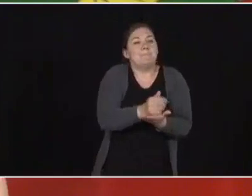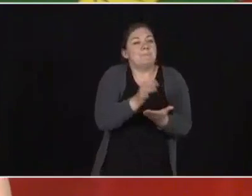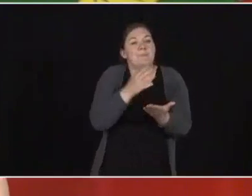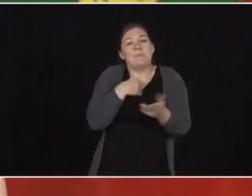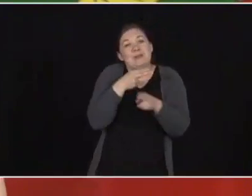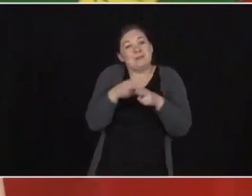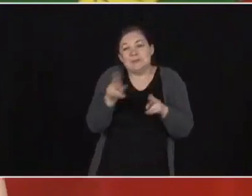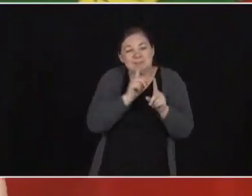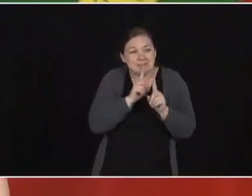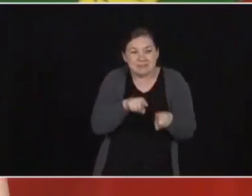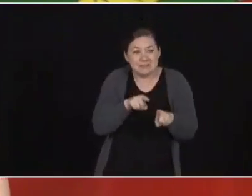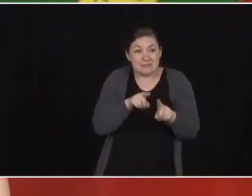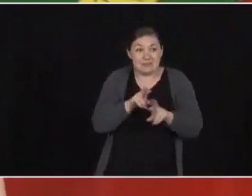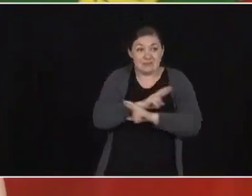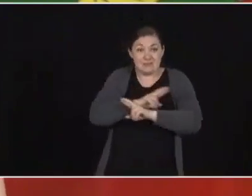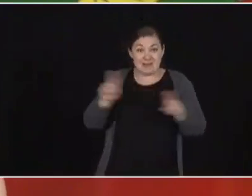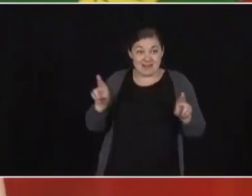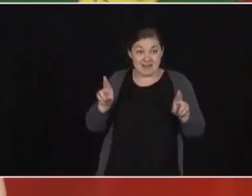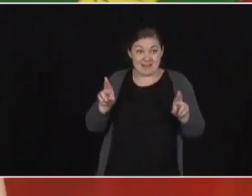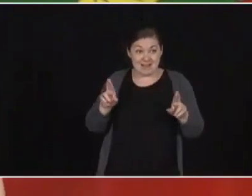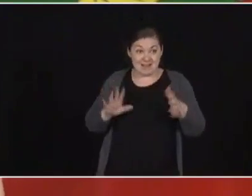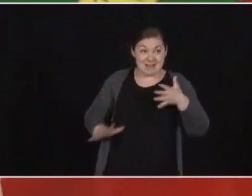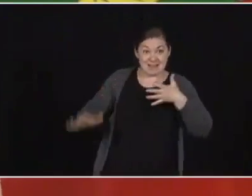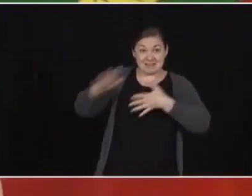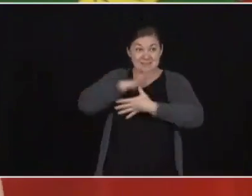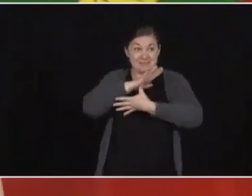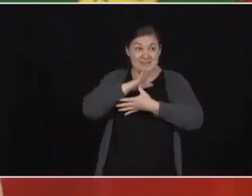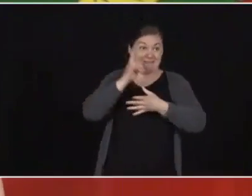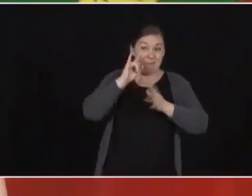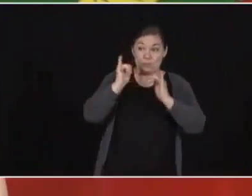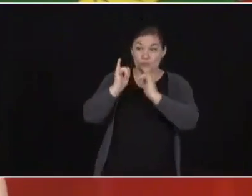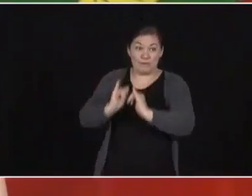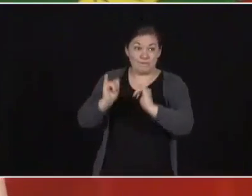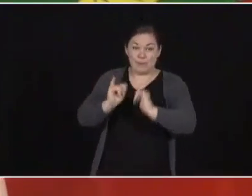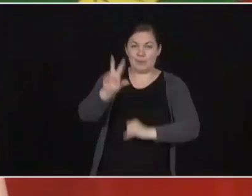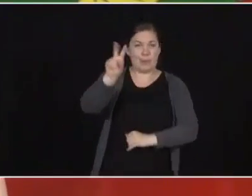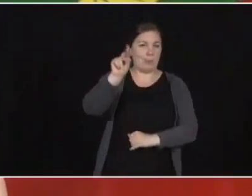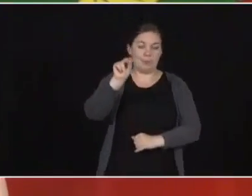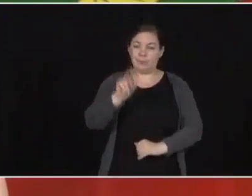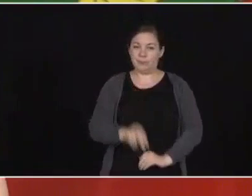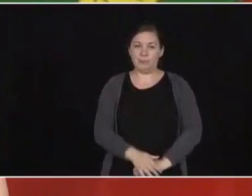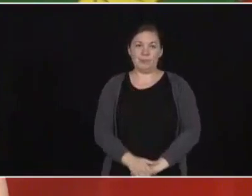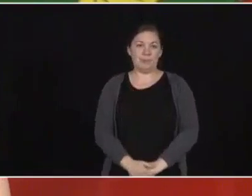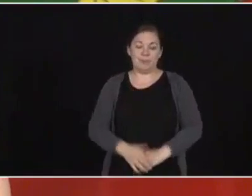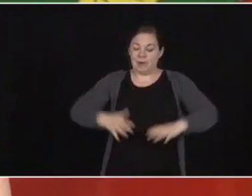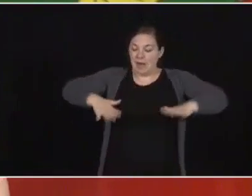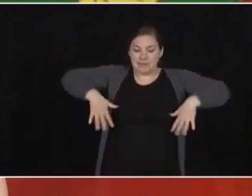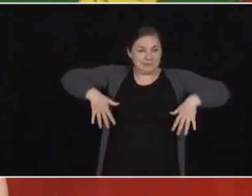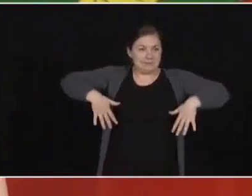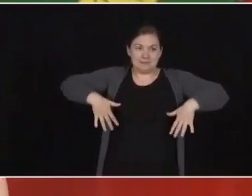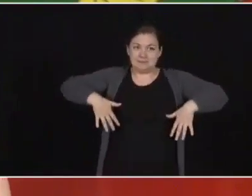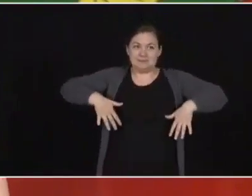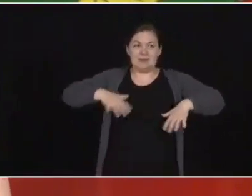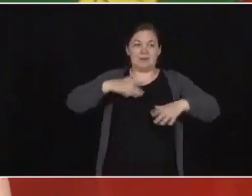has a helpful role as we speak. The short answer is to your question is is it ready for prime time for an individual basis?